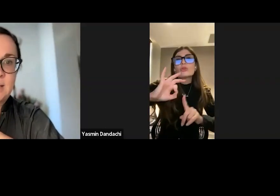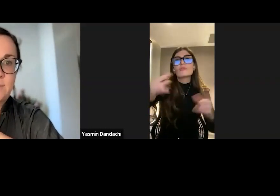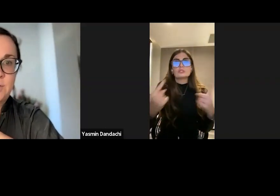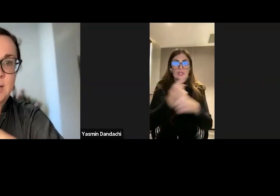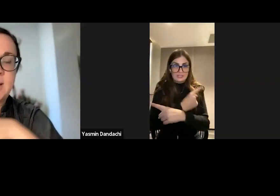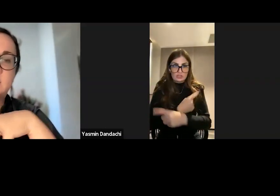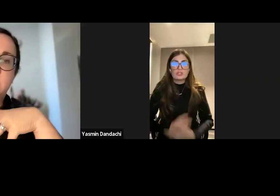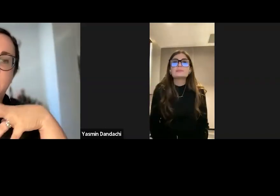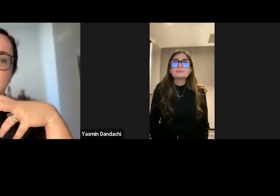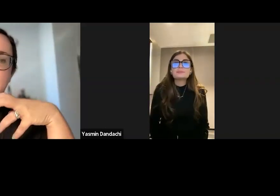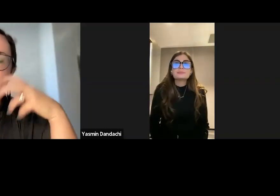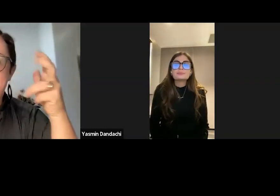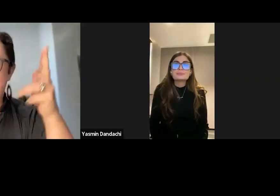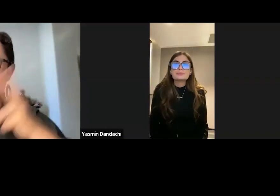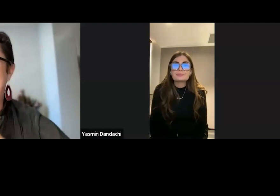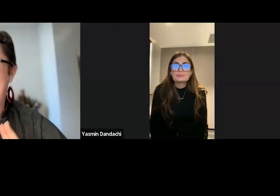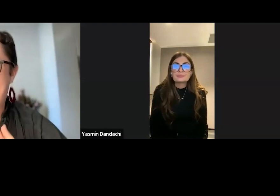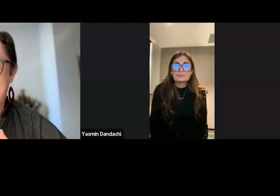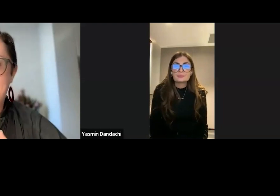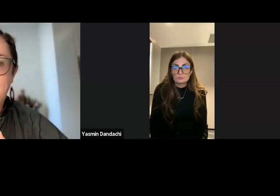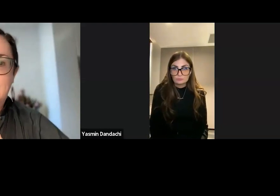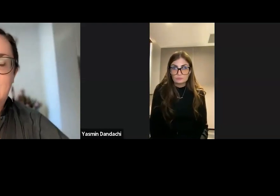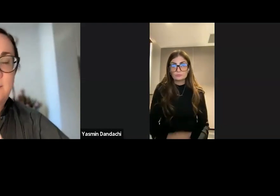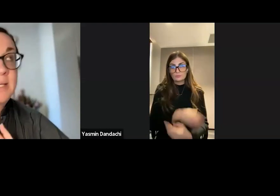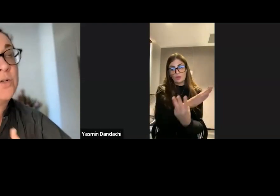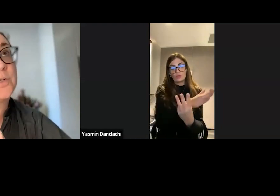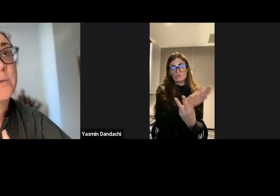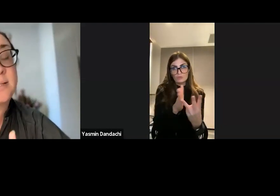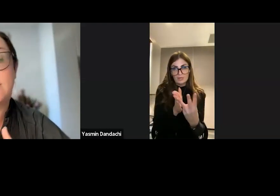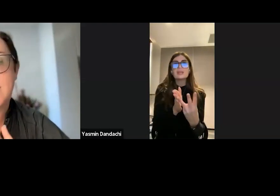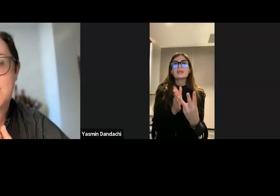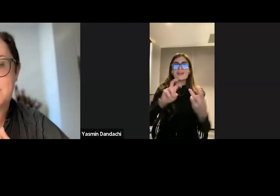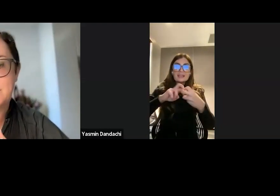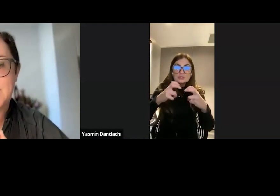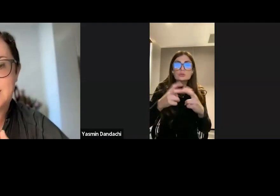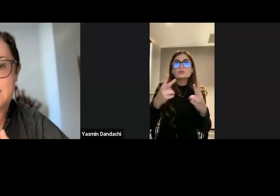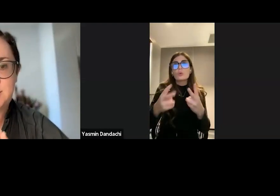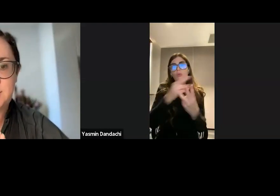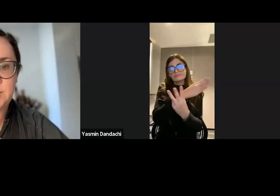And I just wanted to mention three key issues or trends that have come up in that research.